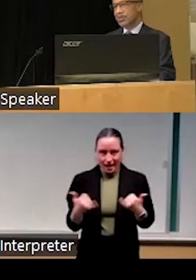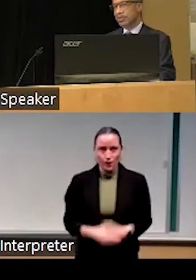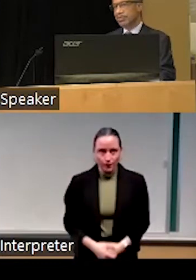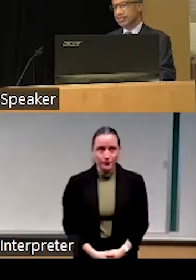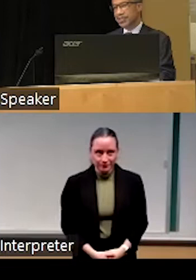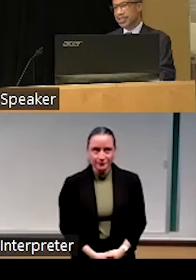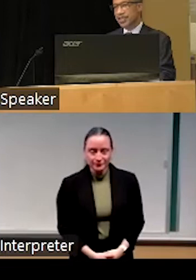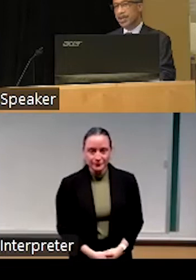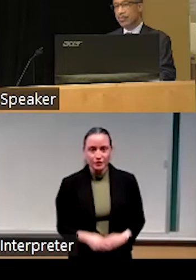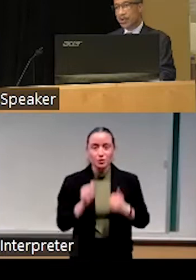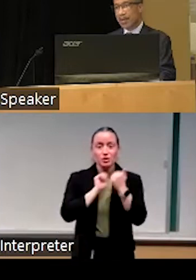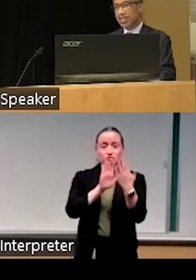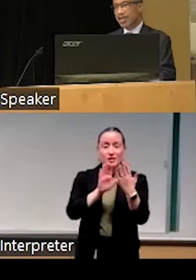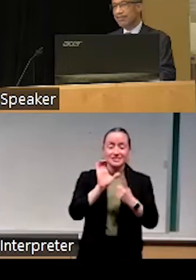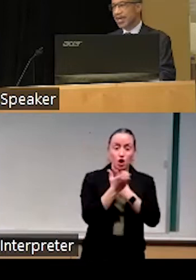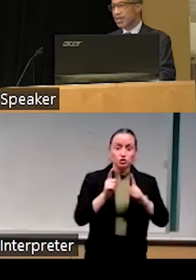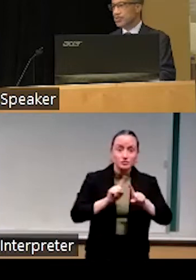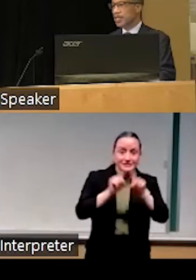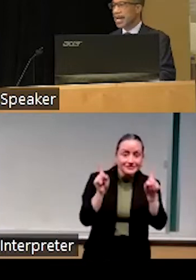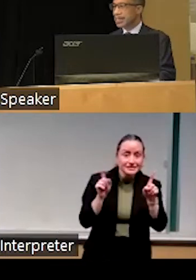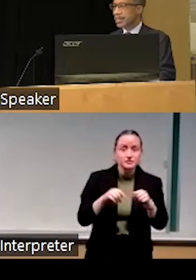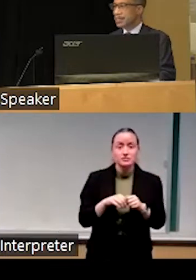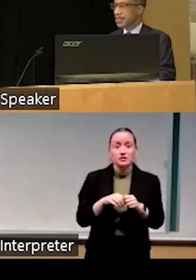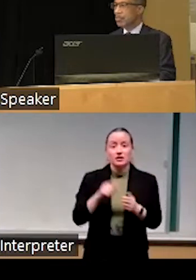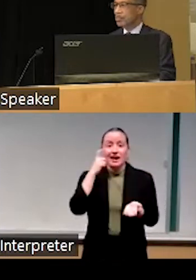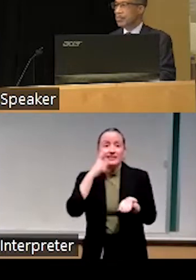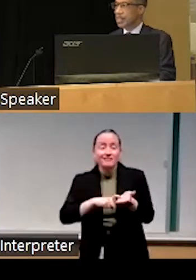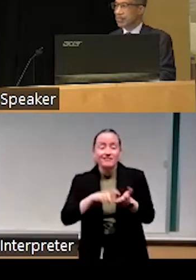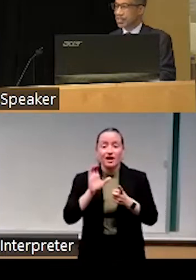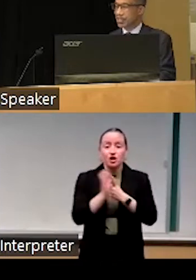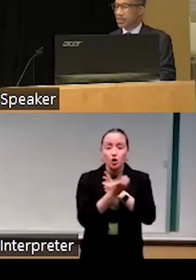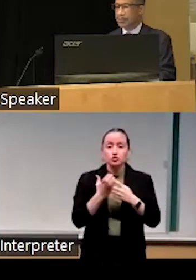cultural differences and perhaps identifying cultural assets that can help the recovery long